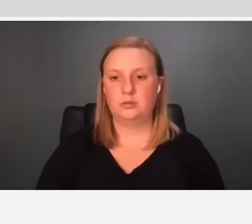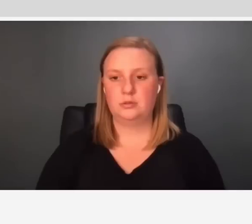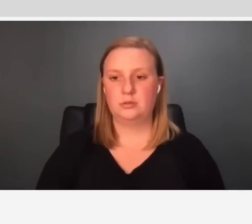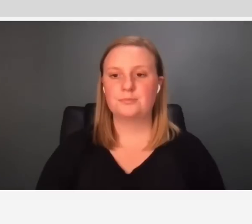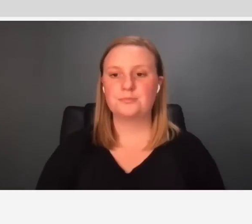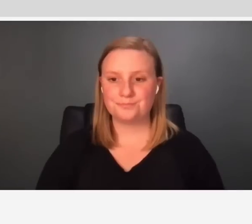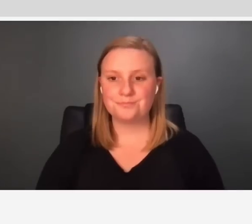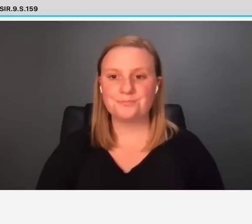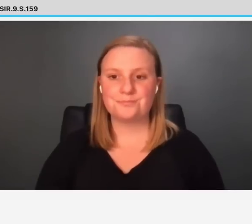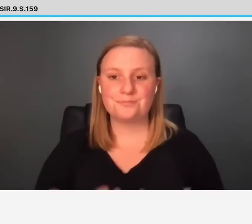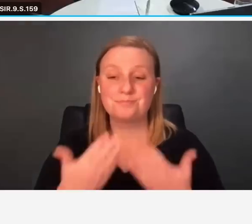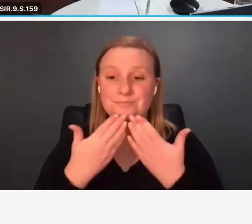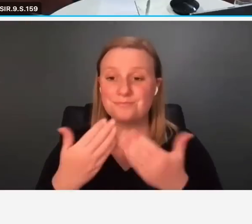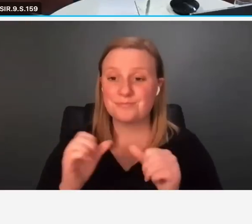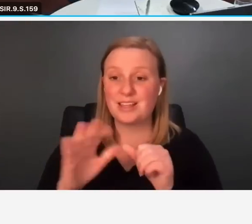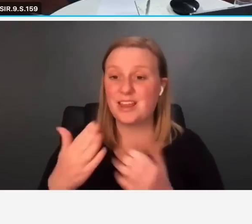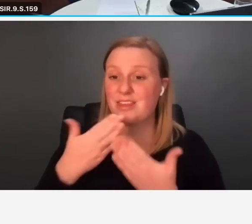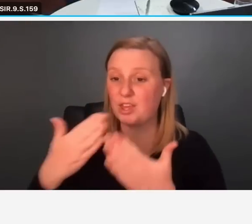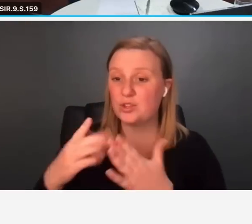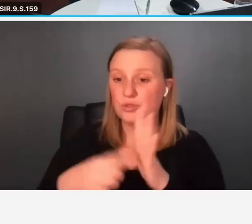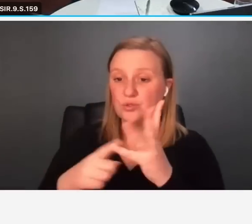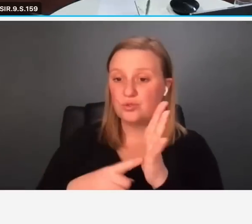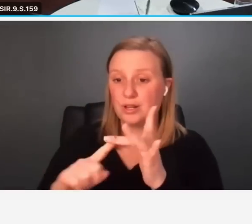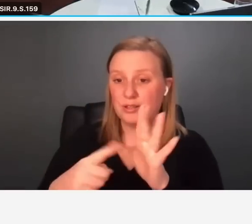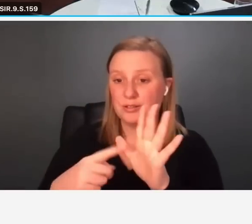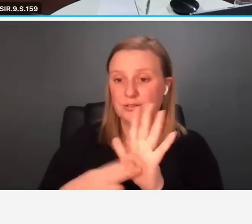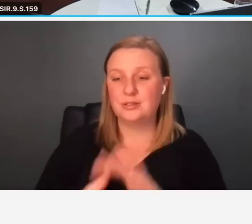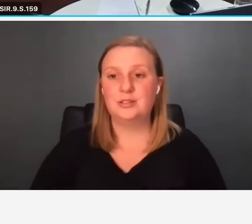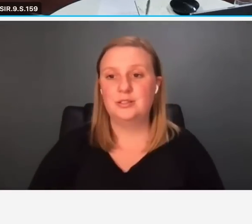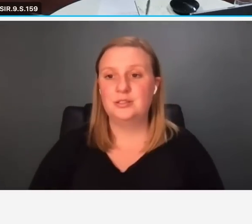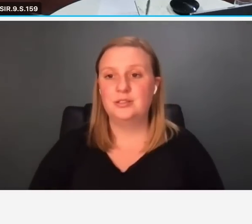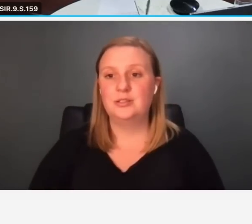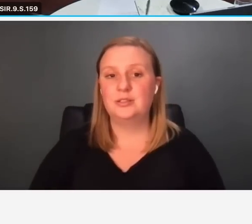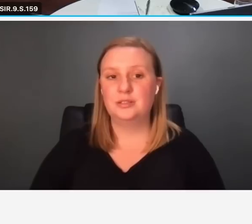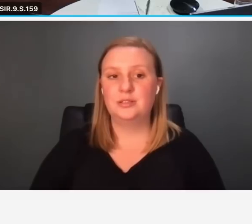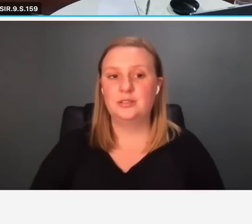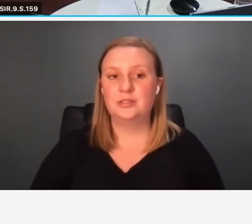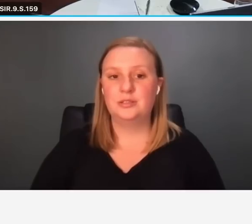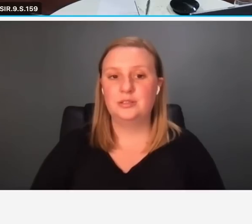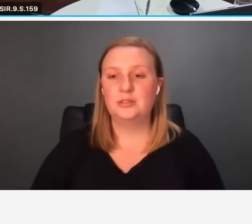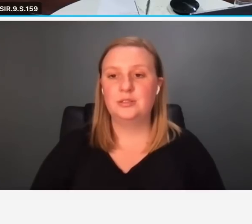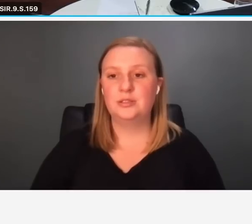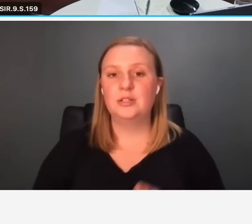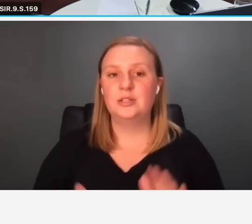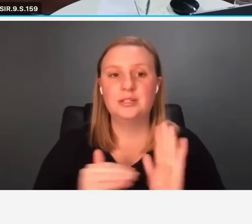Excellent. Thanks so much Julia. I'll now introduce Gillian Shaw who will be providing